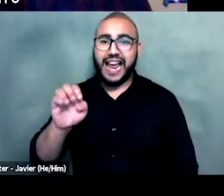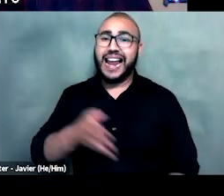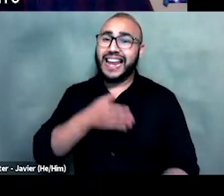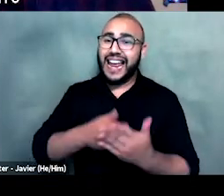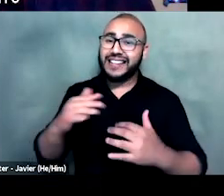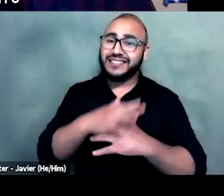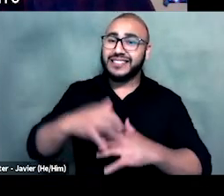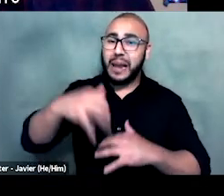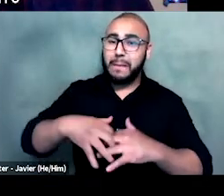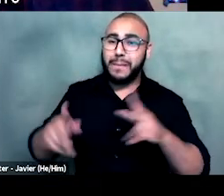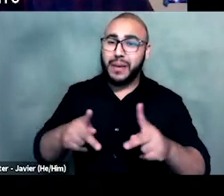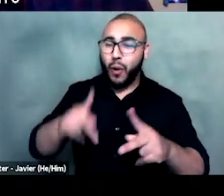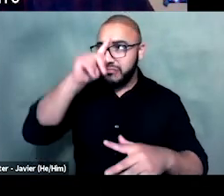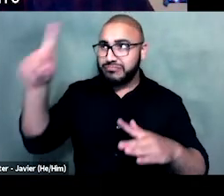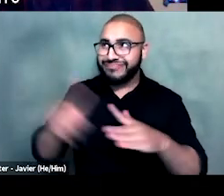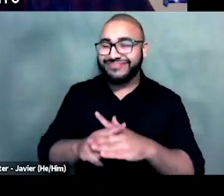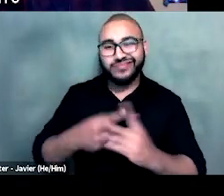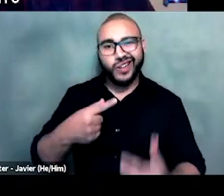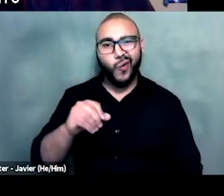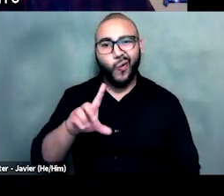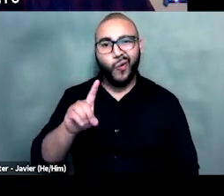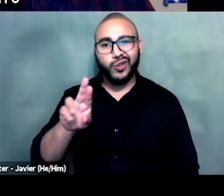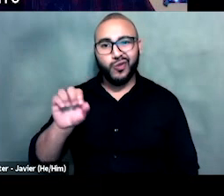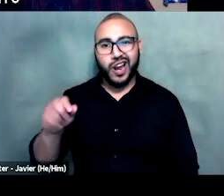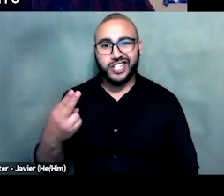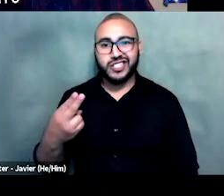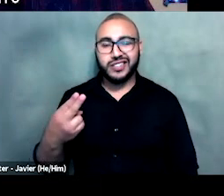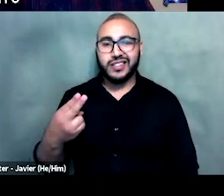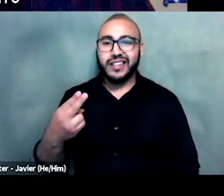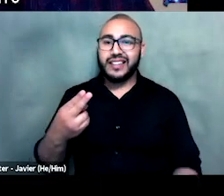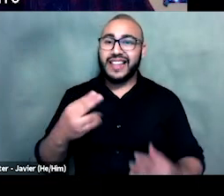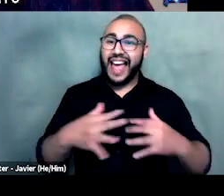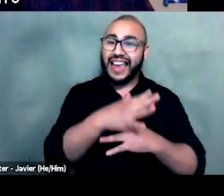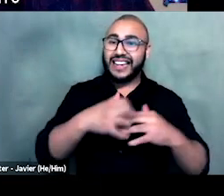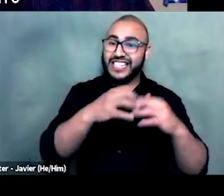think of the Gold Rush and the theft of indigenous territories here in California.